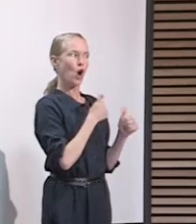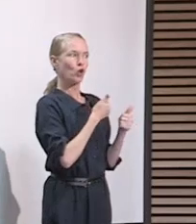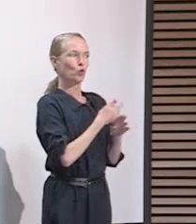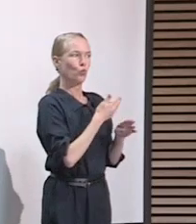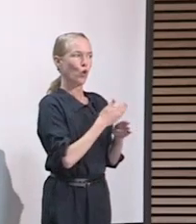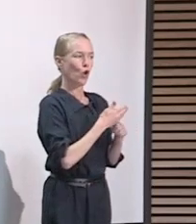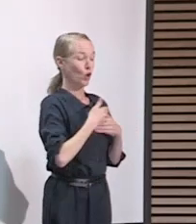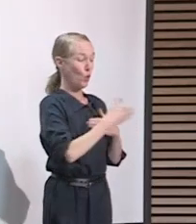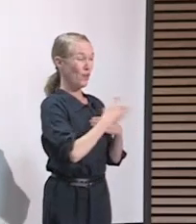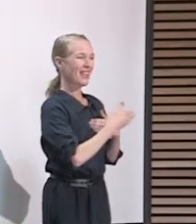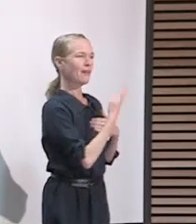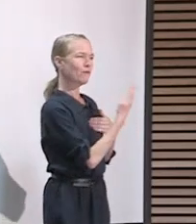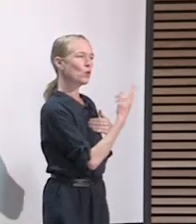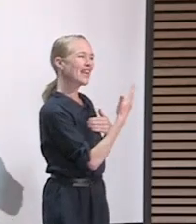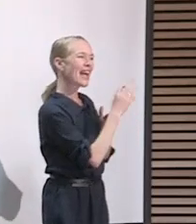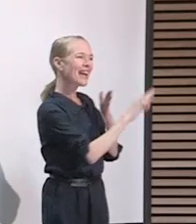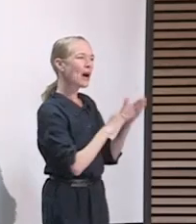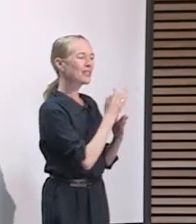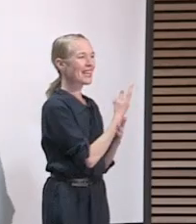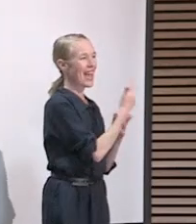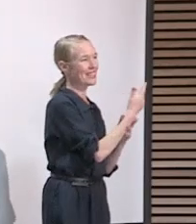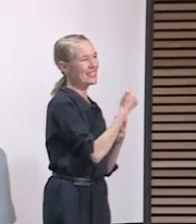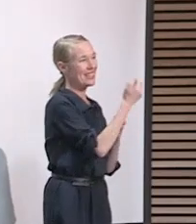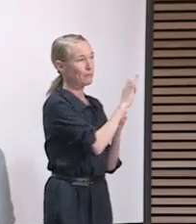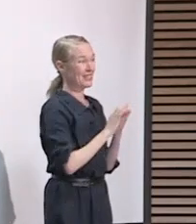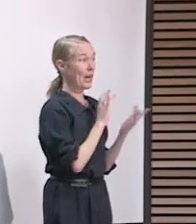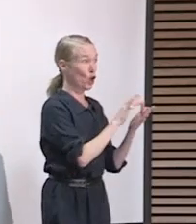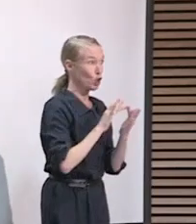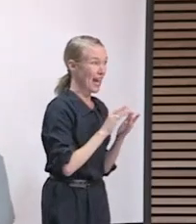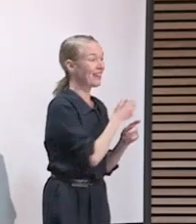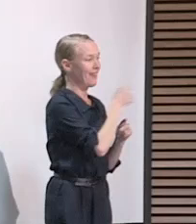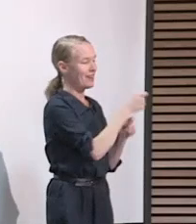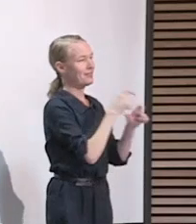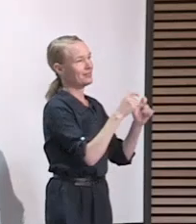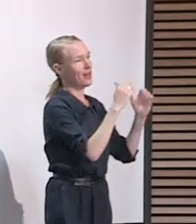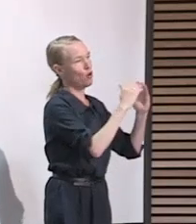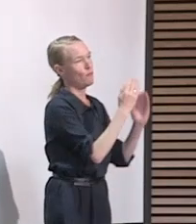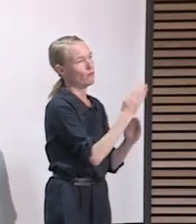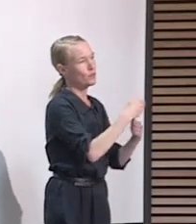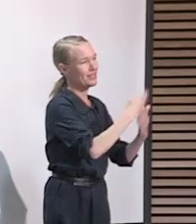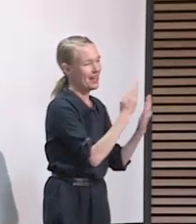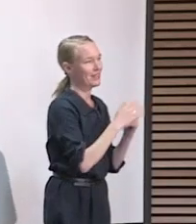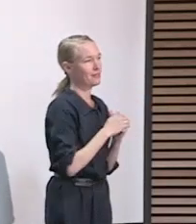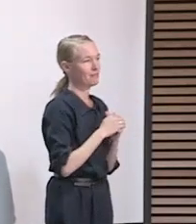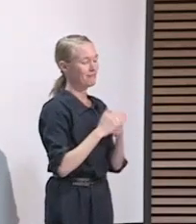tracing is hitting its target of contacting 80% of close contacts within 48 hours to